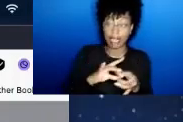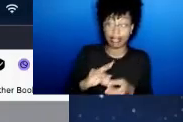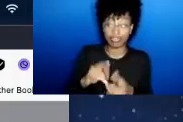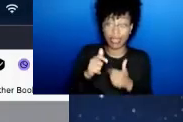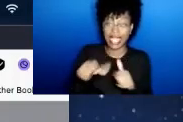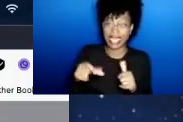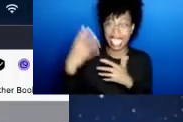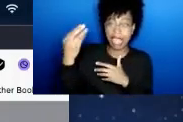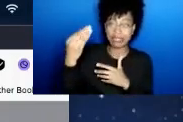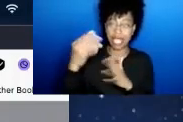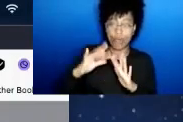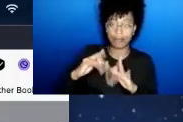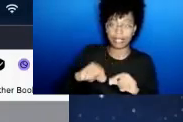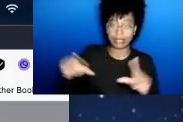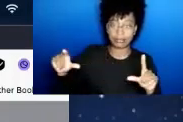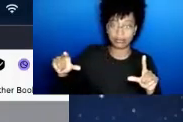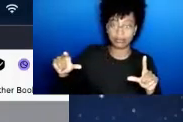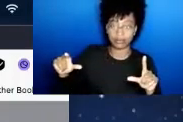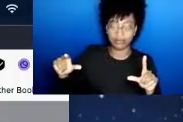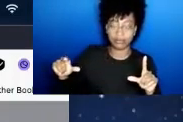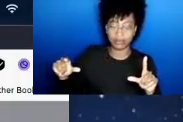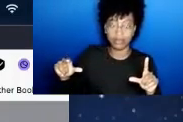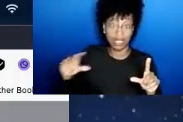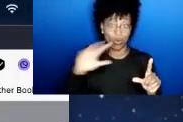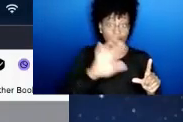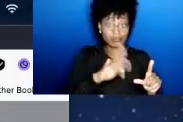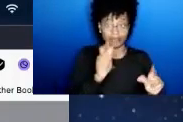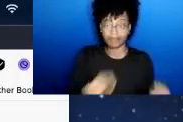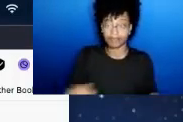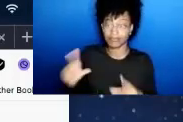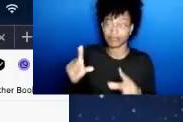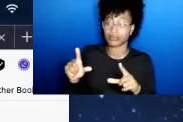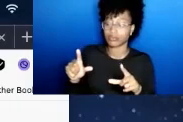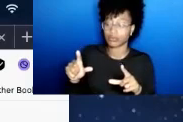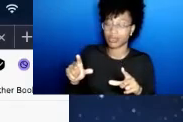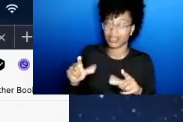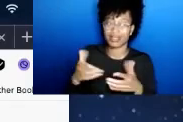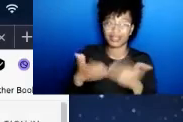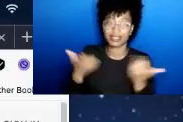06:38:56 We'll happen is that they will open up in a separate tab year.